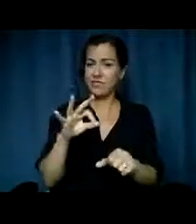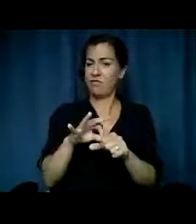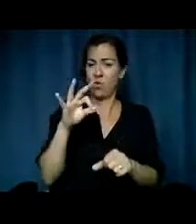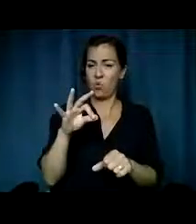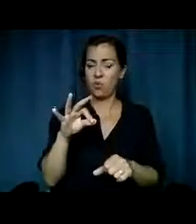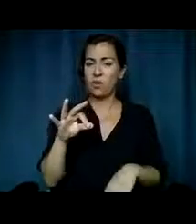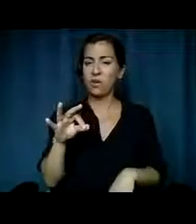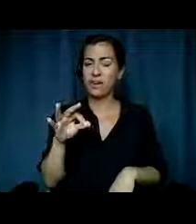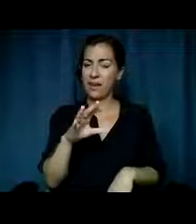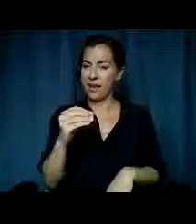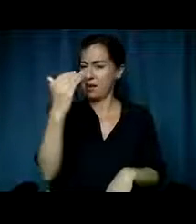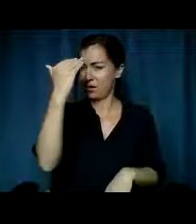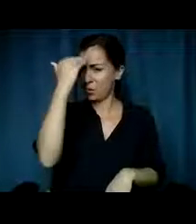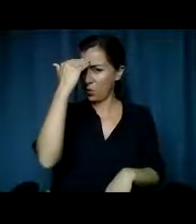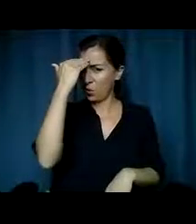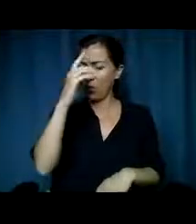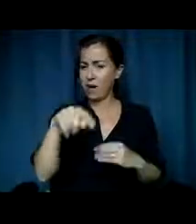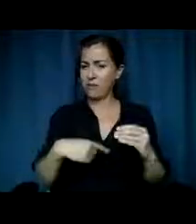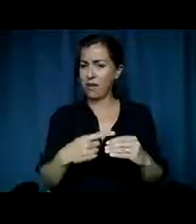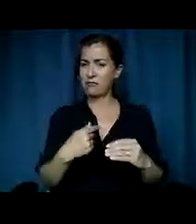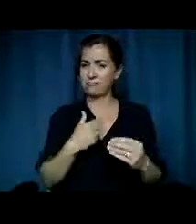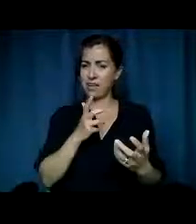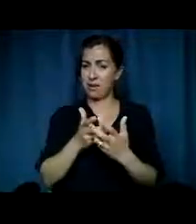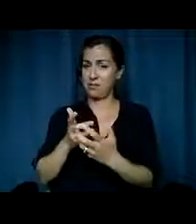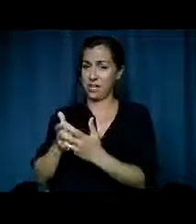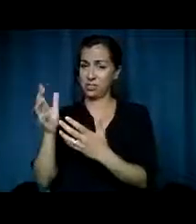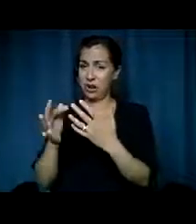can vote. I'm going to kind of blast through